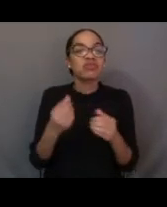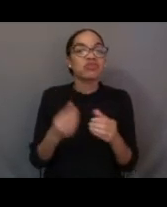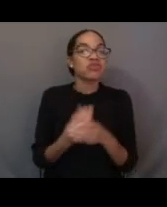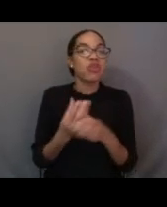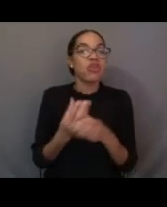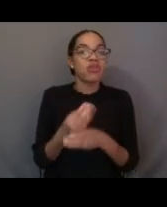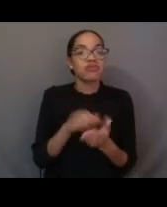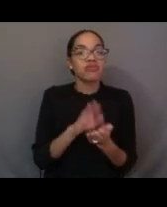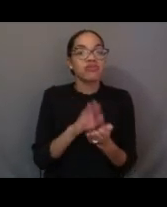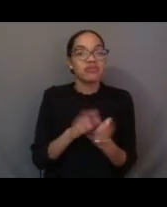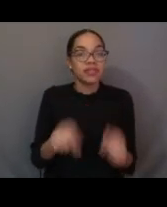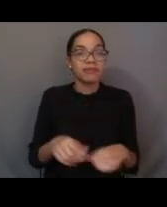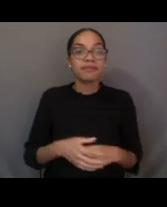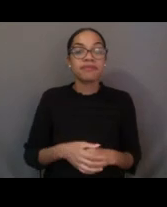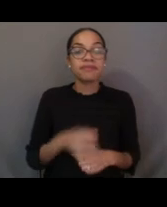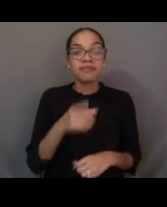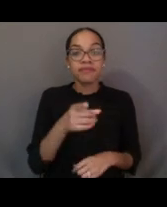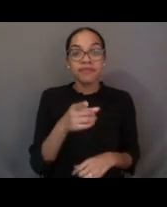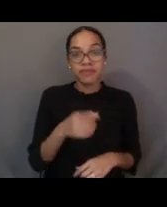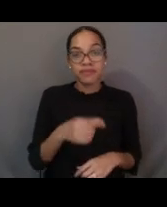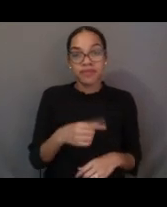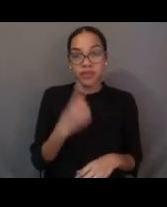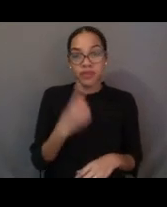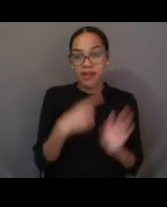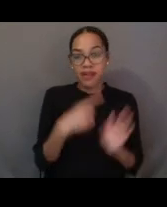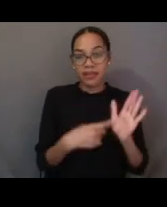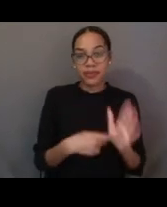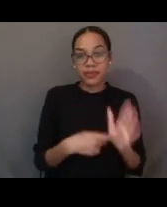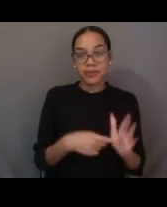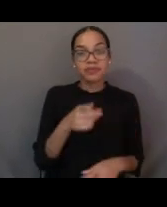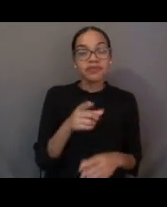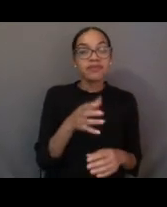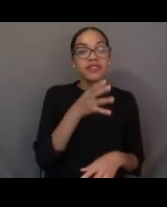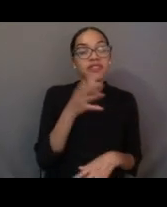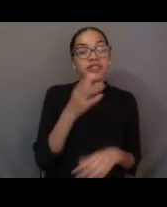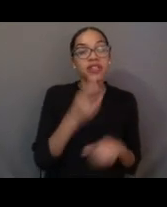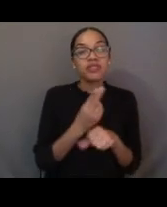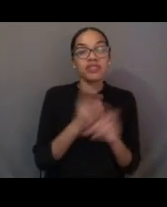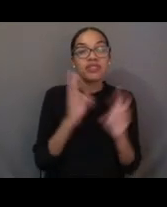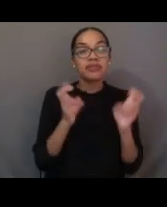So here is an oyster farm, and this farm is using what's called a bottom growing cages.